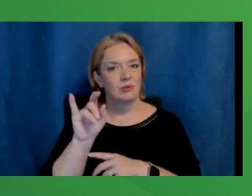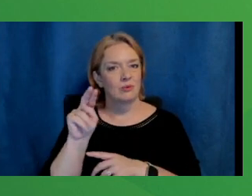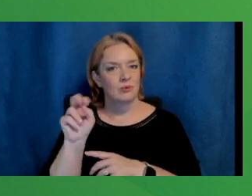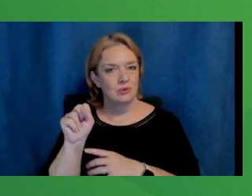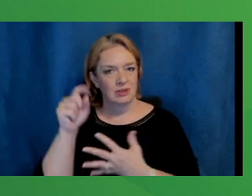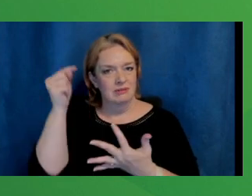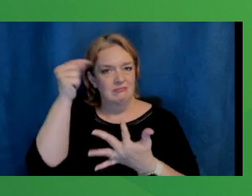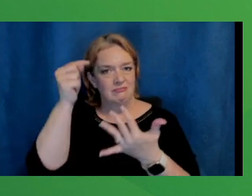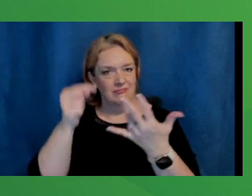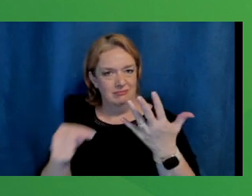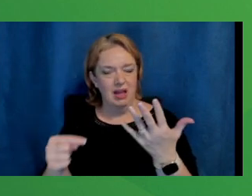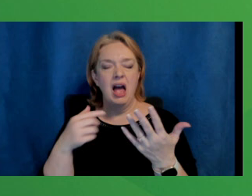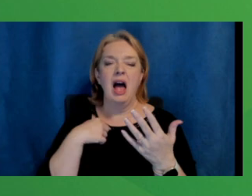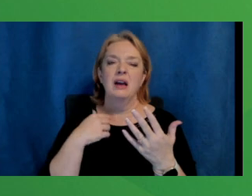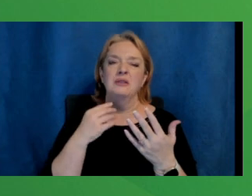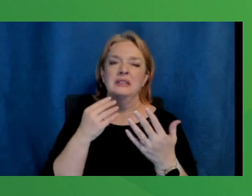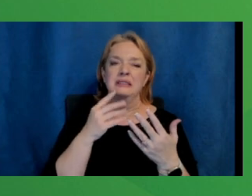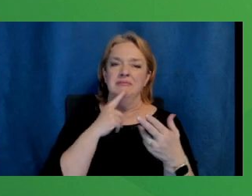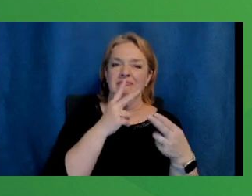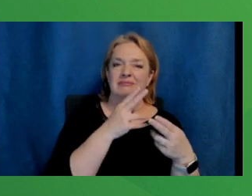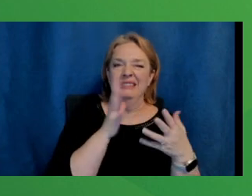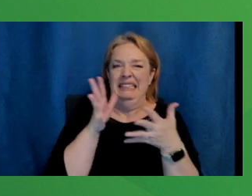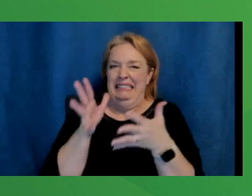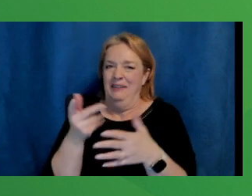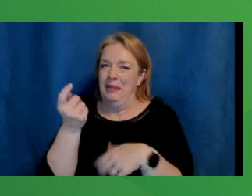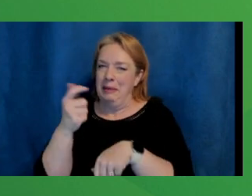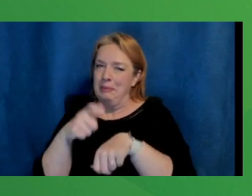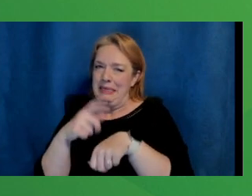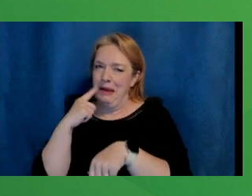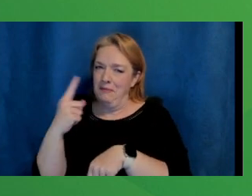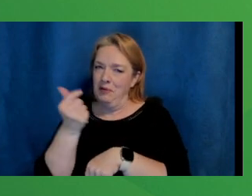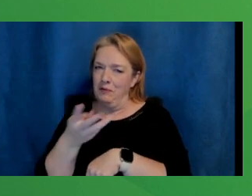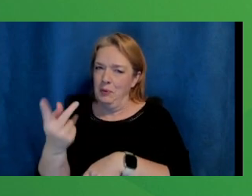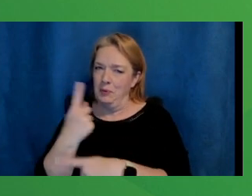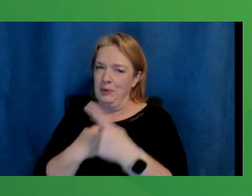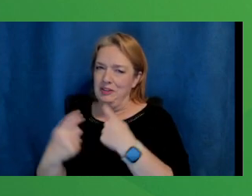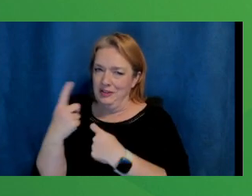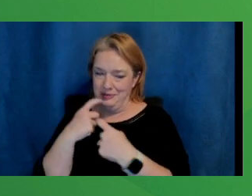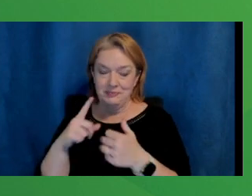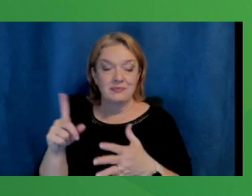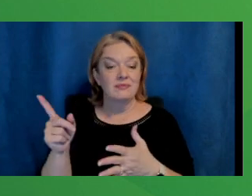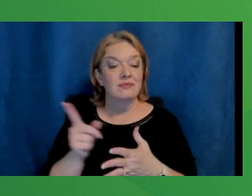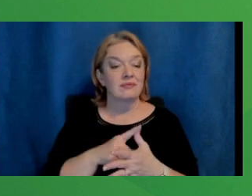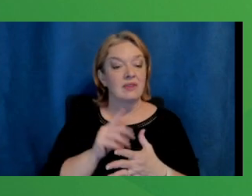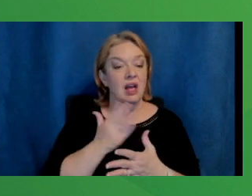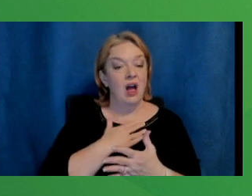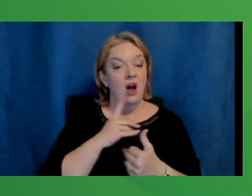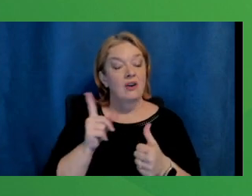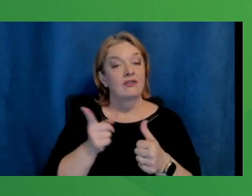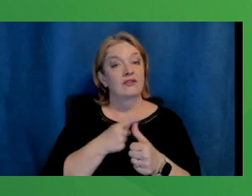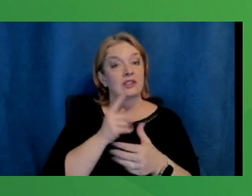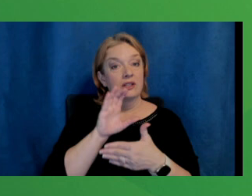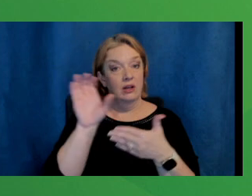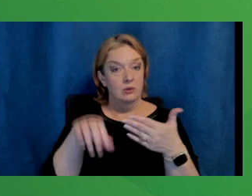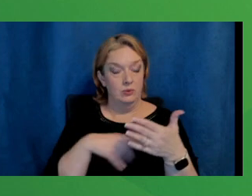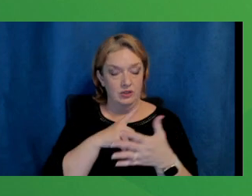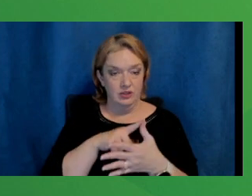for questions. Our first conclusion, which was I think one of our most important ones,